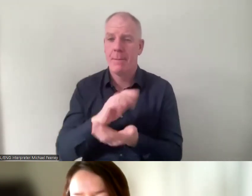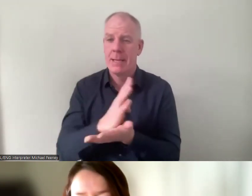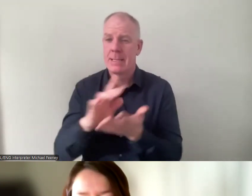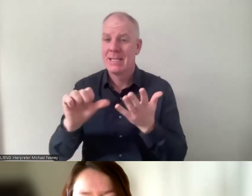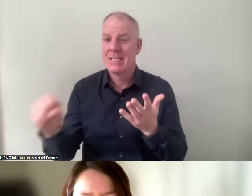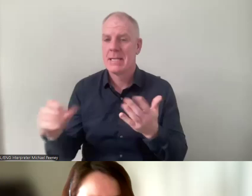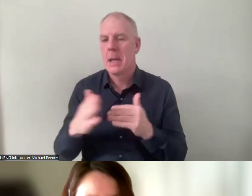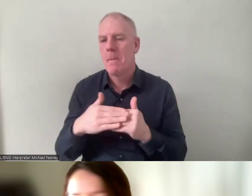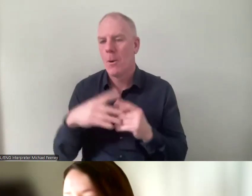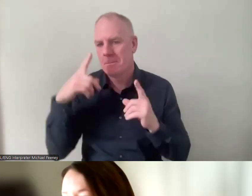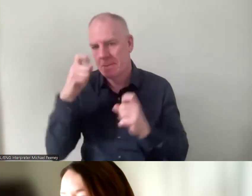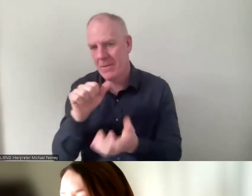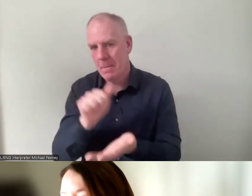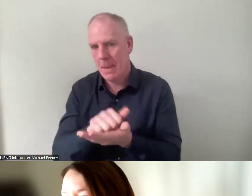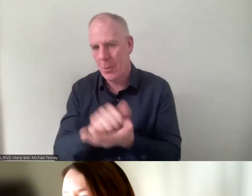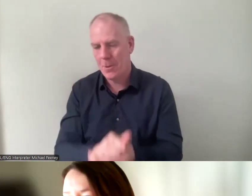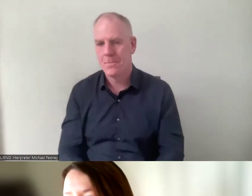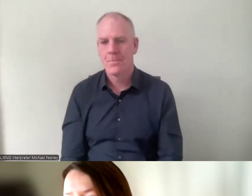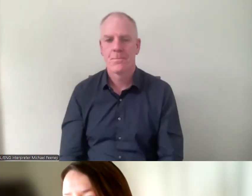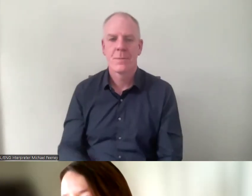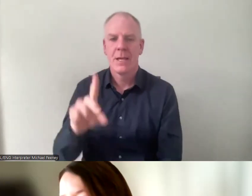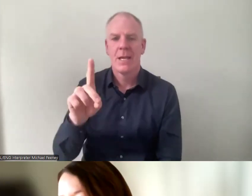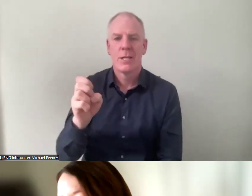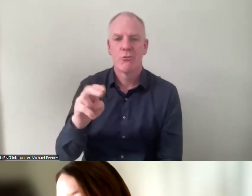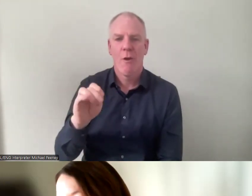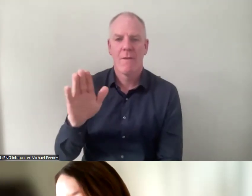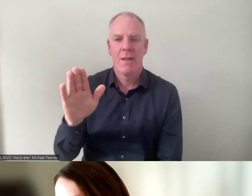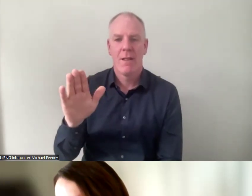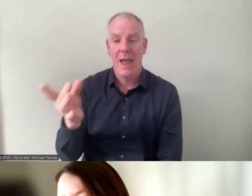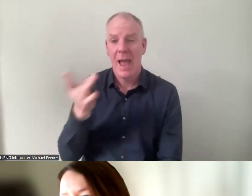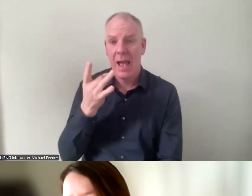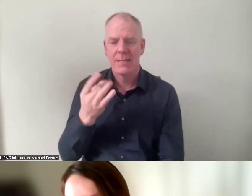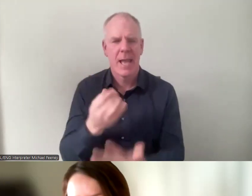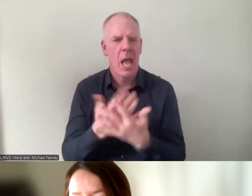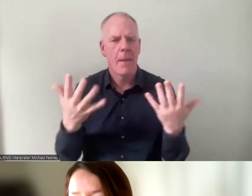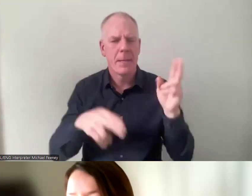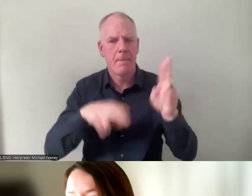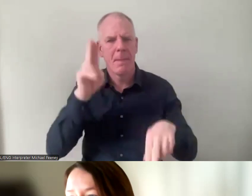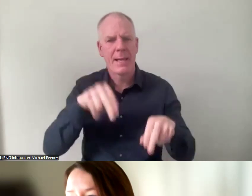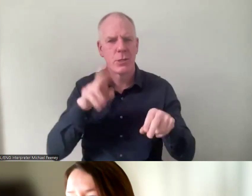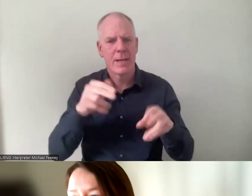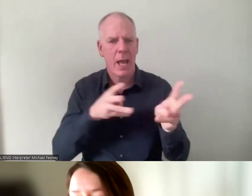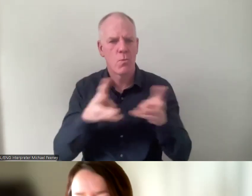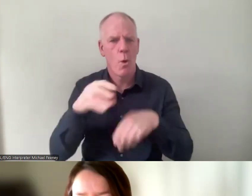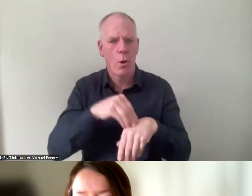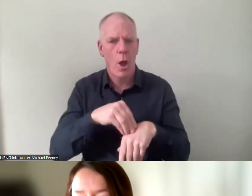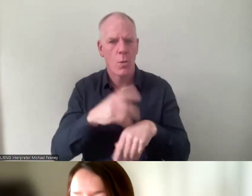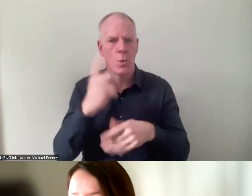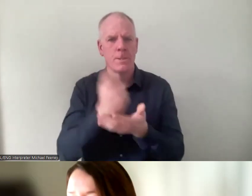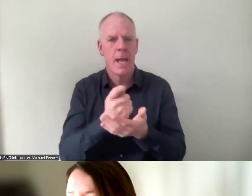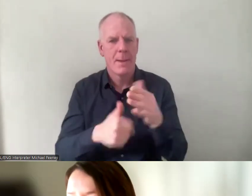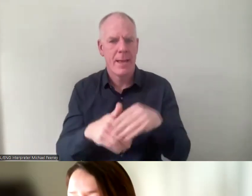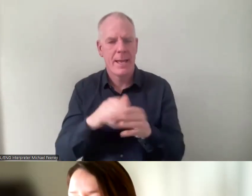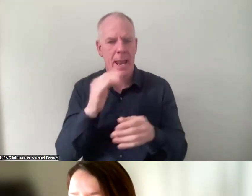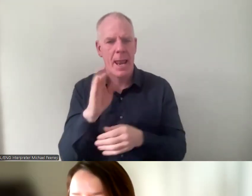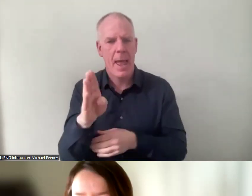difficult. Derville is asking a great question, how many paintings can you work on at once in the lab, and what is the next big project?